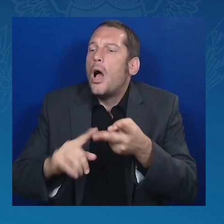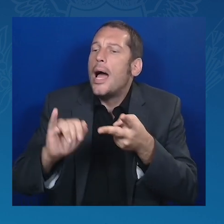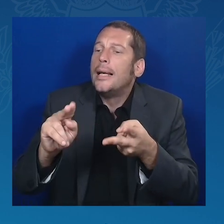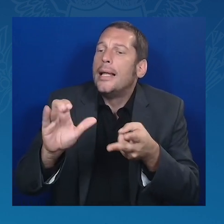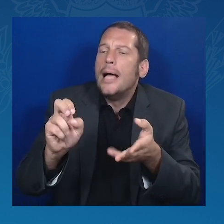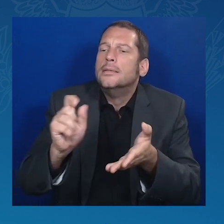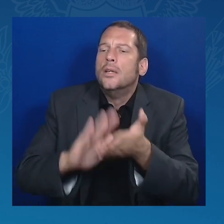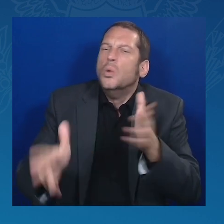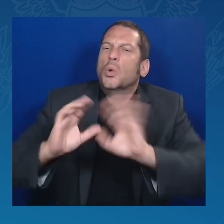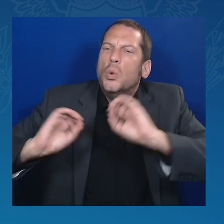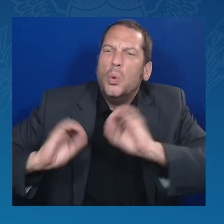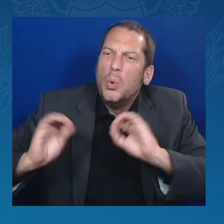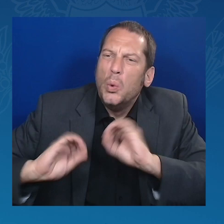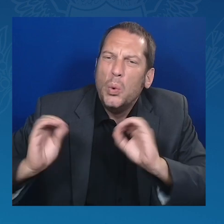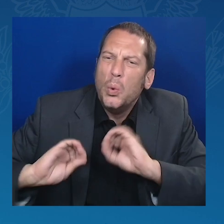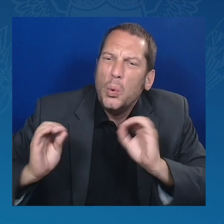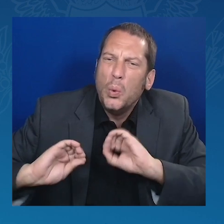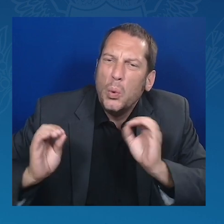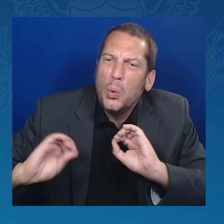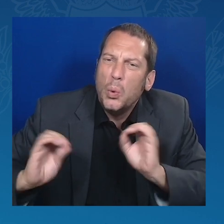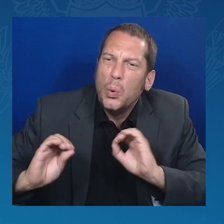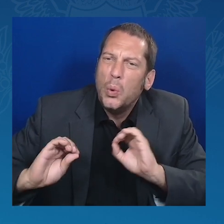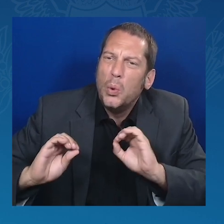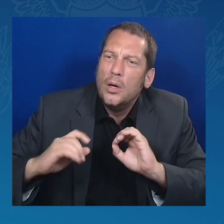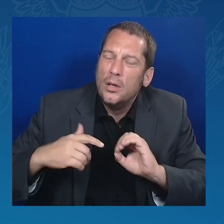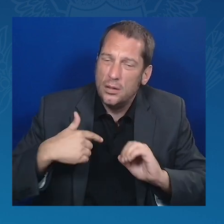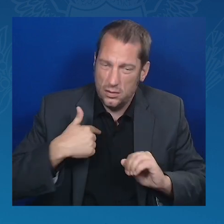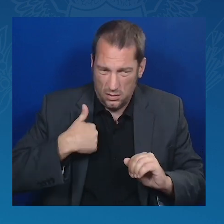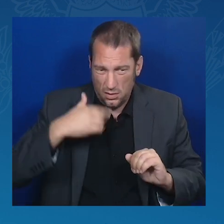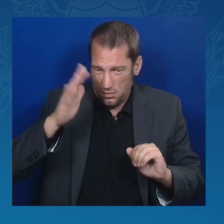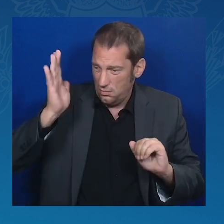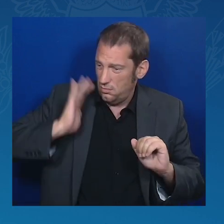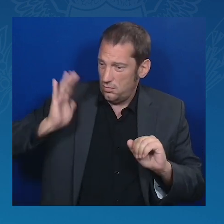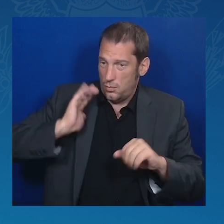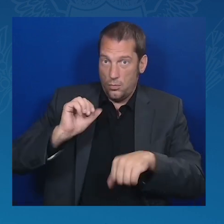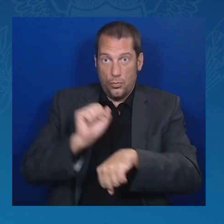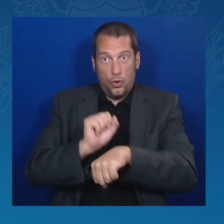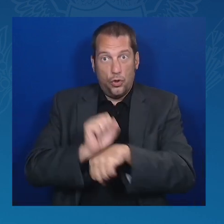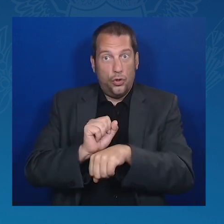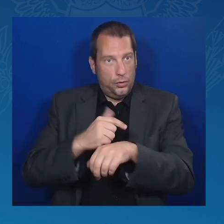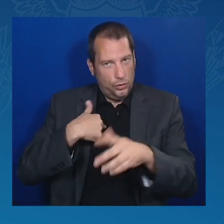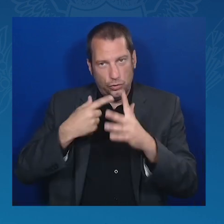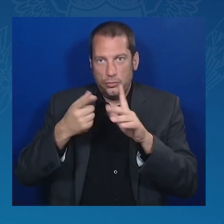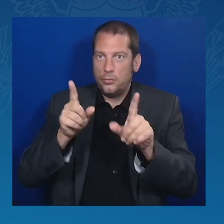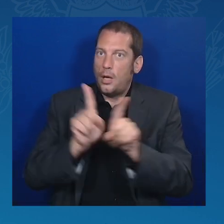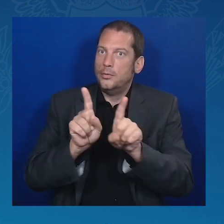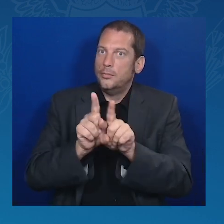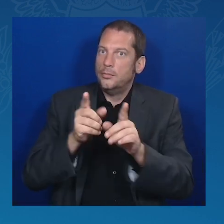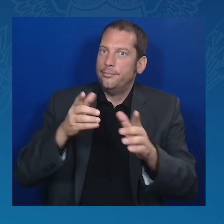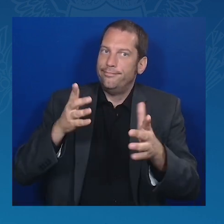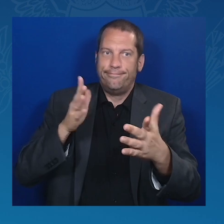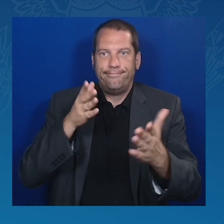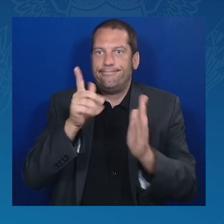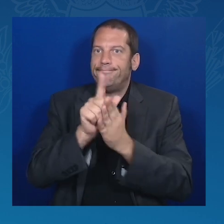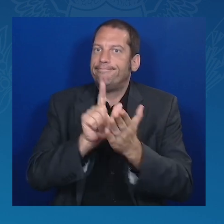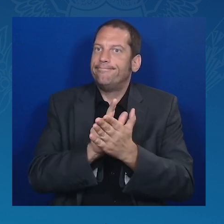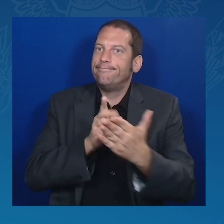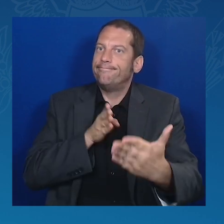What you may not know is one of the reasons why. Well, when I was in high school, I learned that my best friend